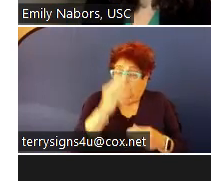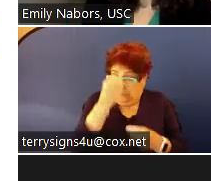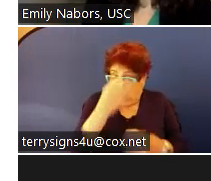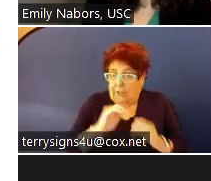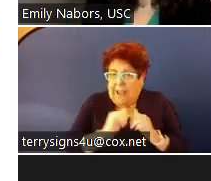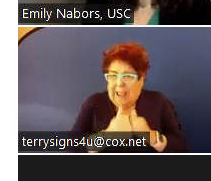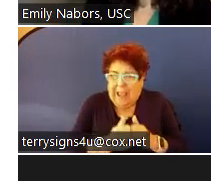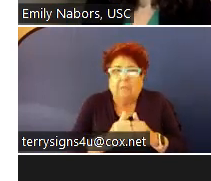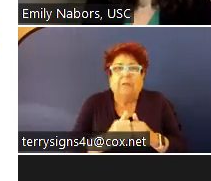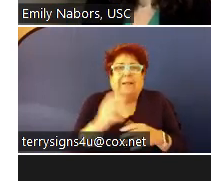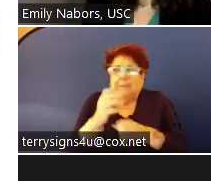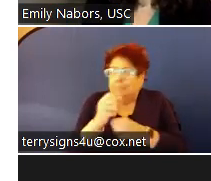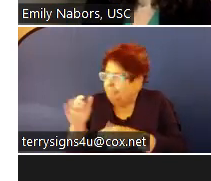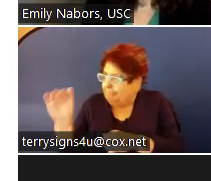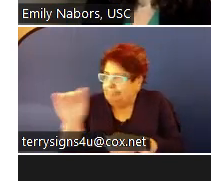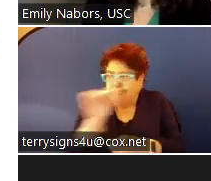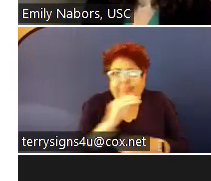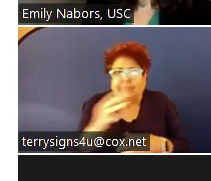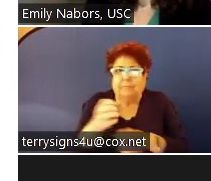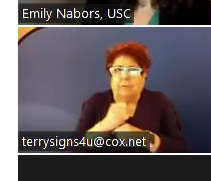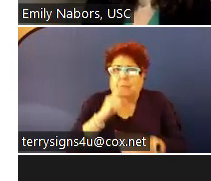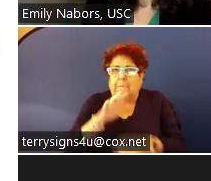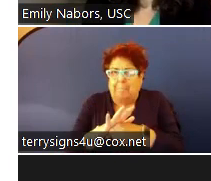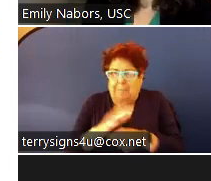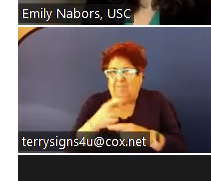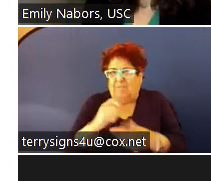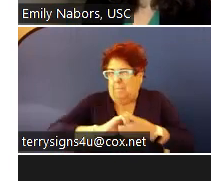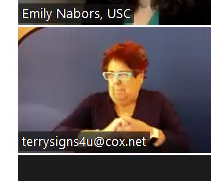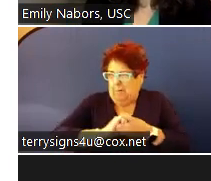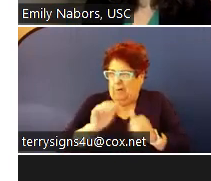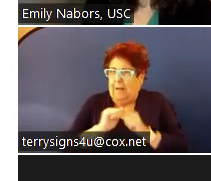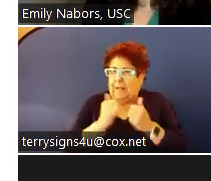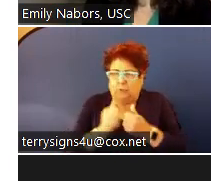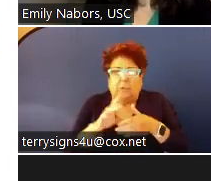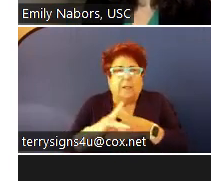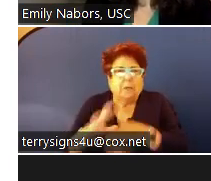using data to demonstrate the need for services, integrating activity